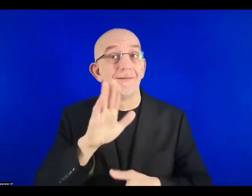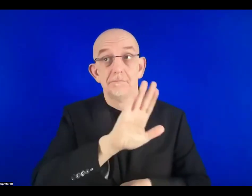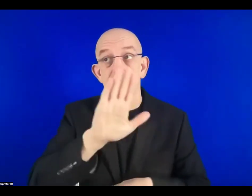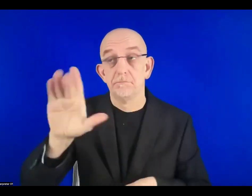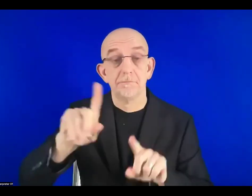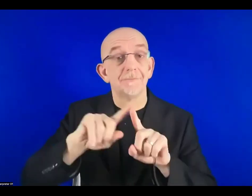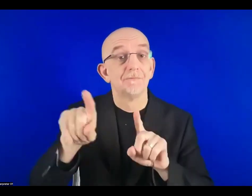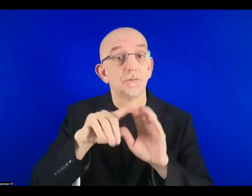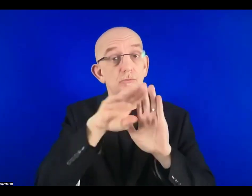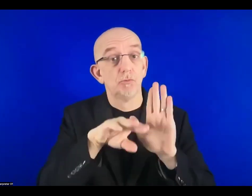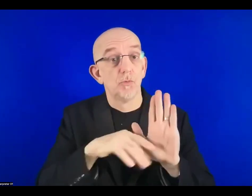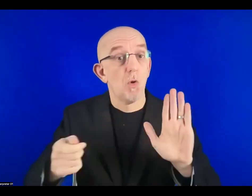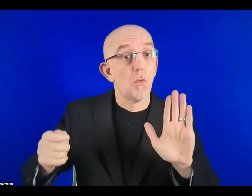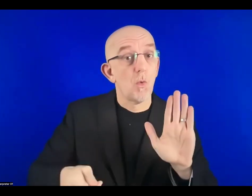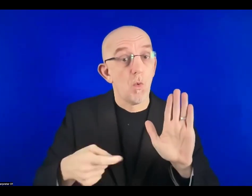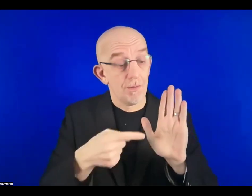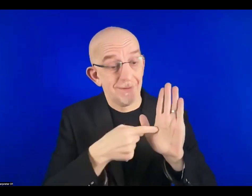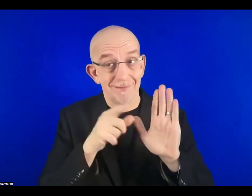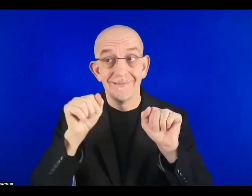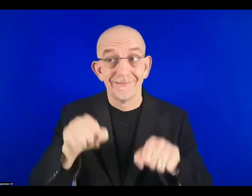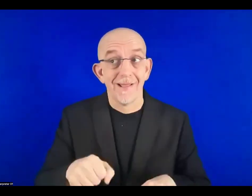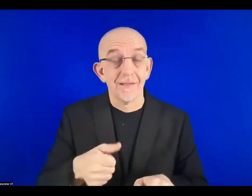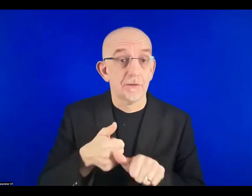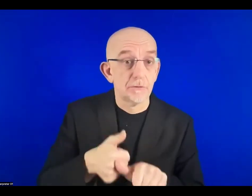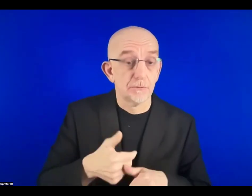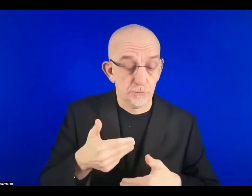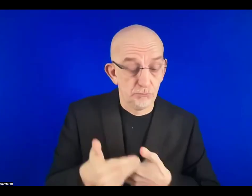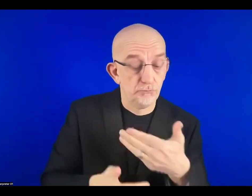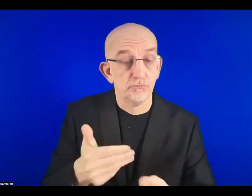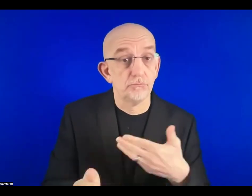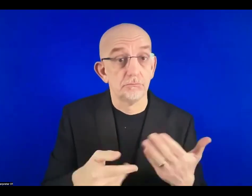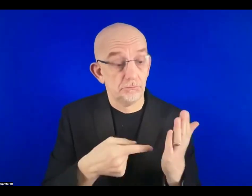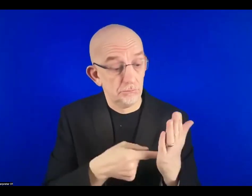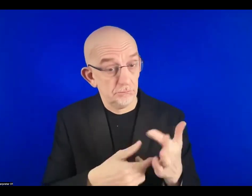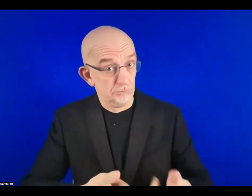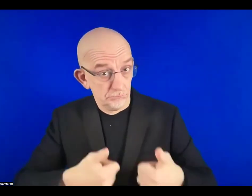implemented, its effectiveness, and the role of international bodies in making sure